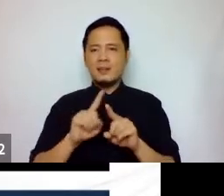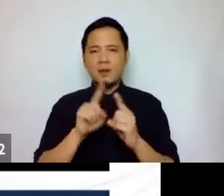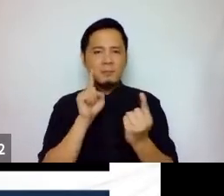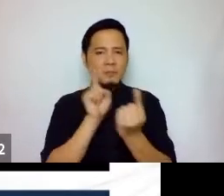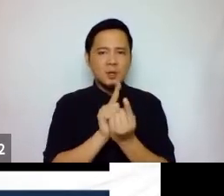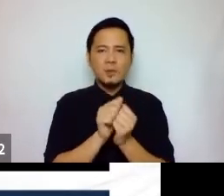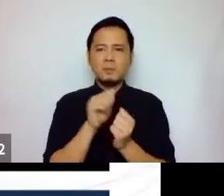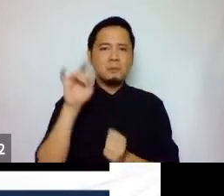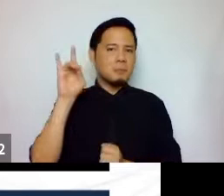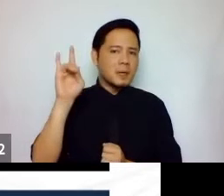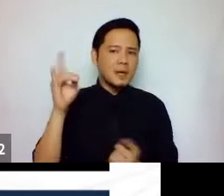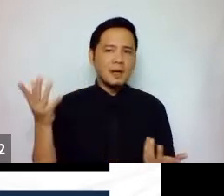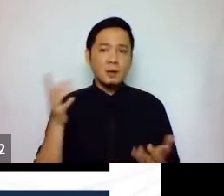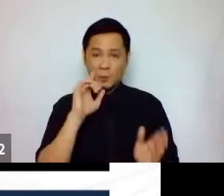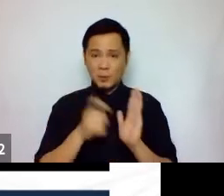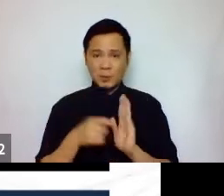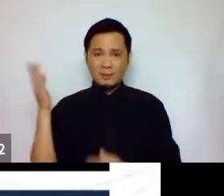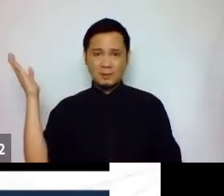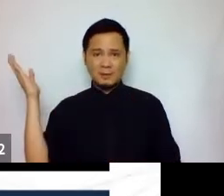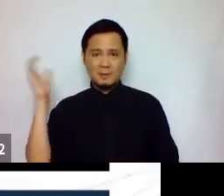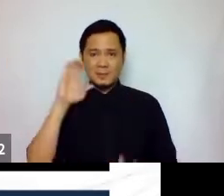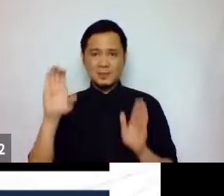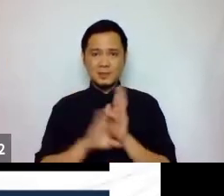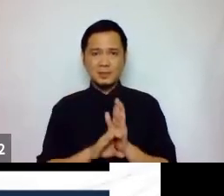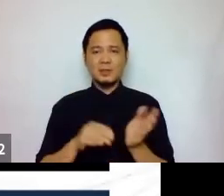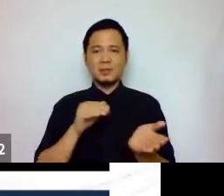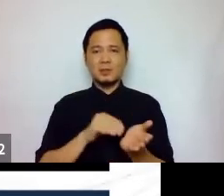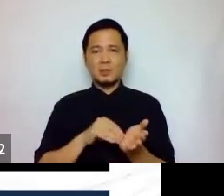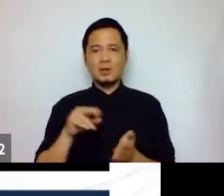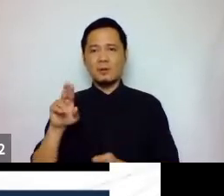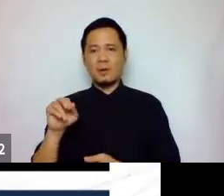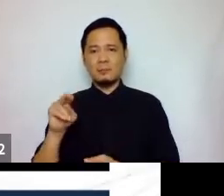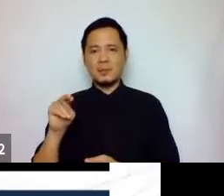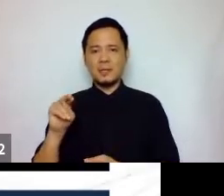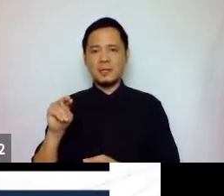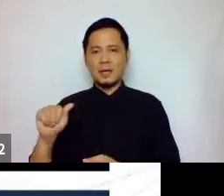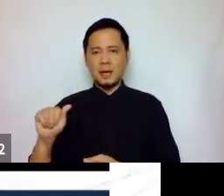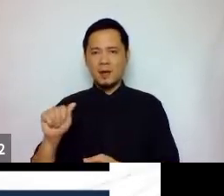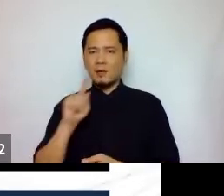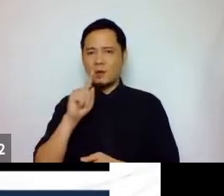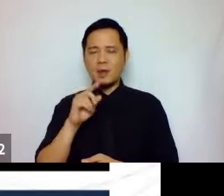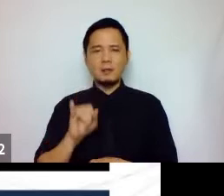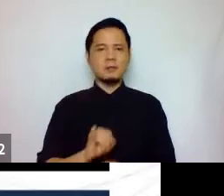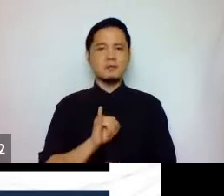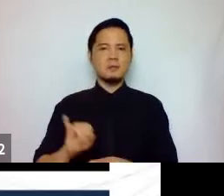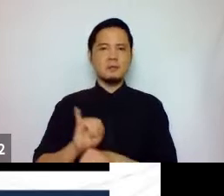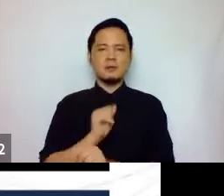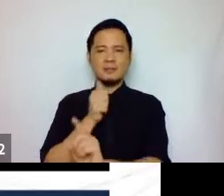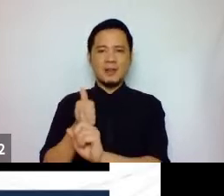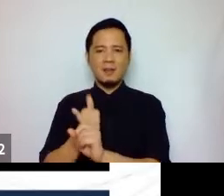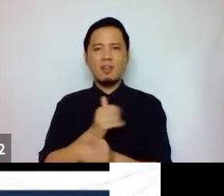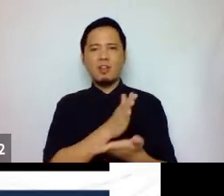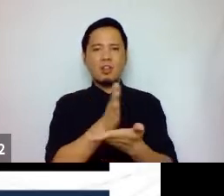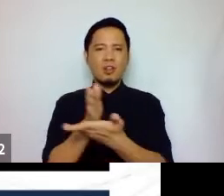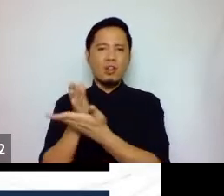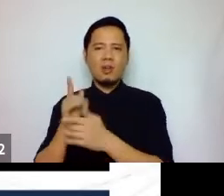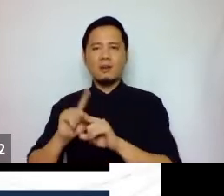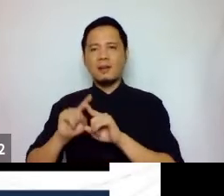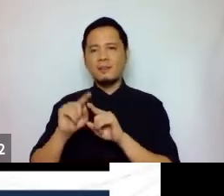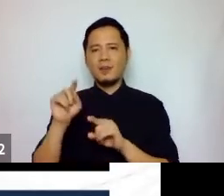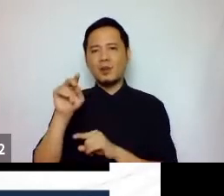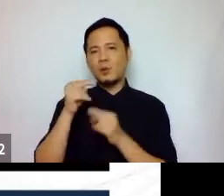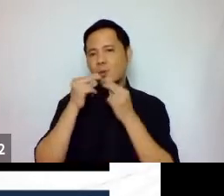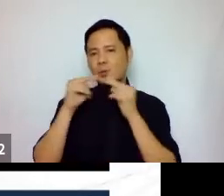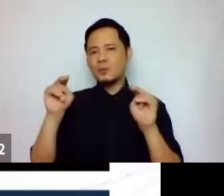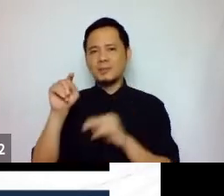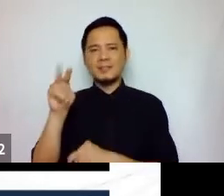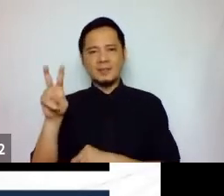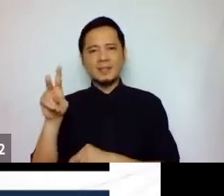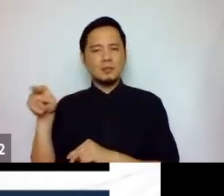You will also see in this picture, Doctor Nina is really very diligent in going around news shows so you can hear her explanations.